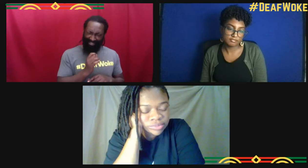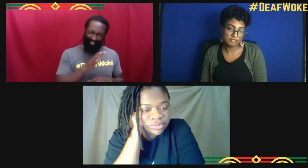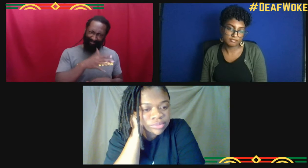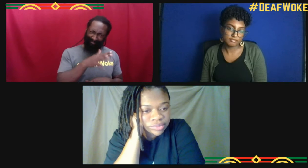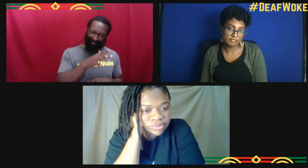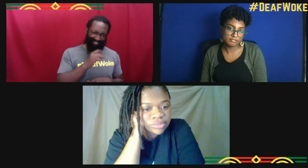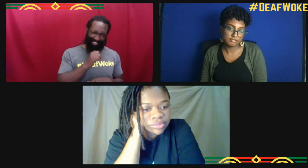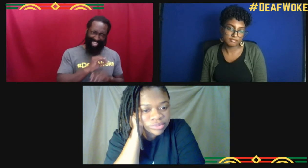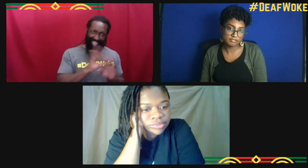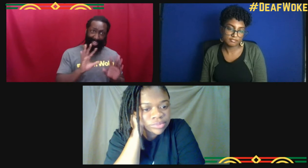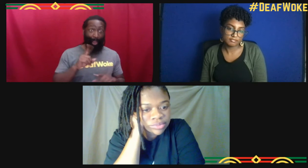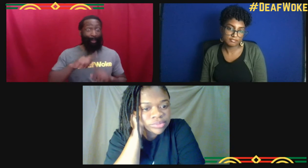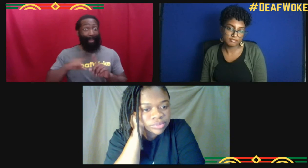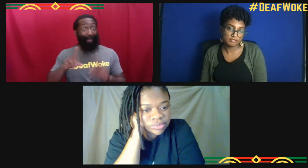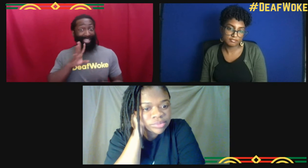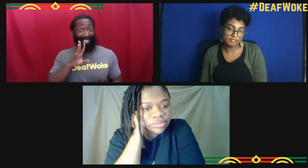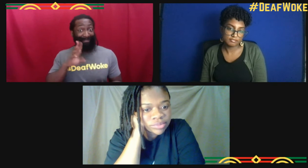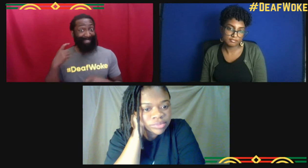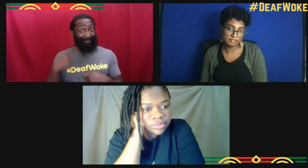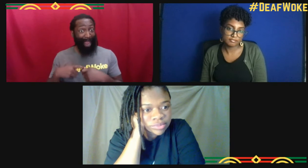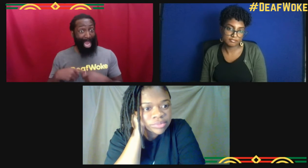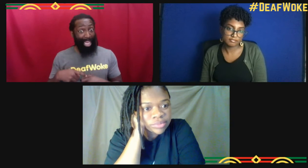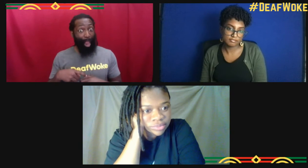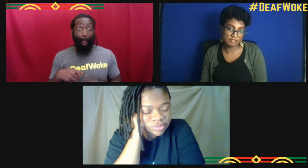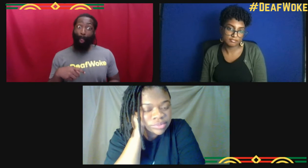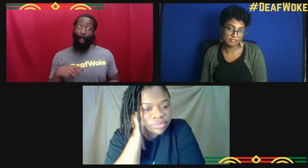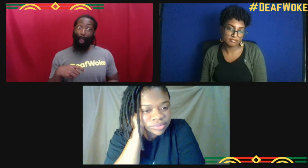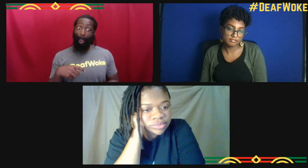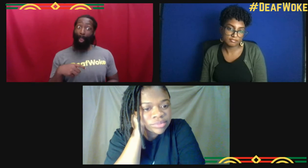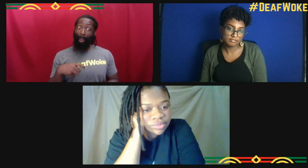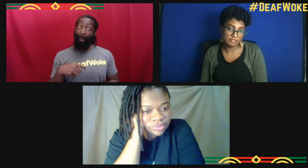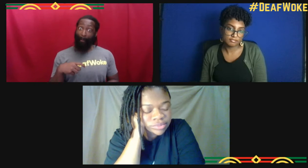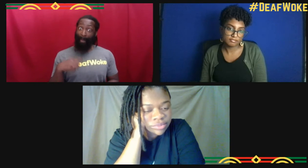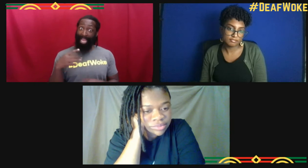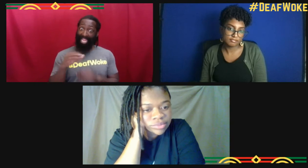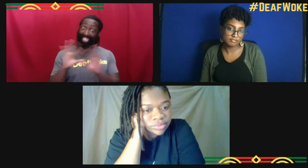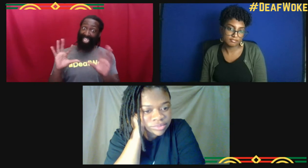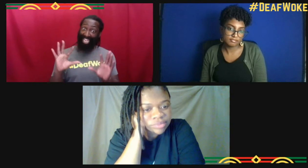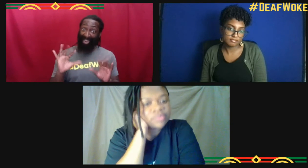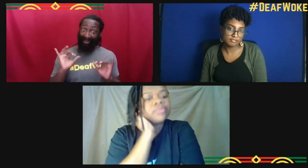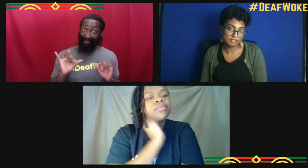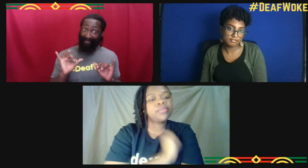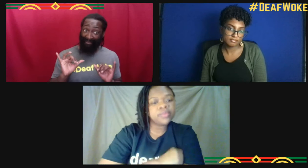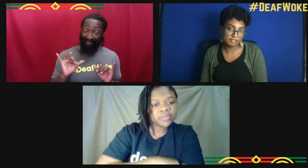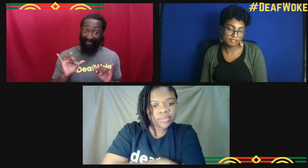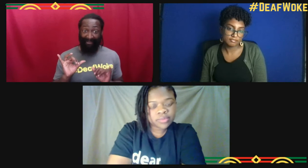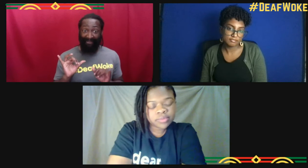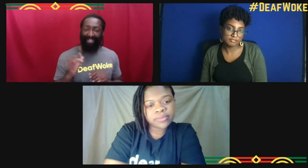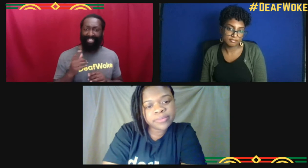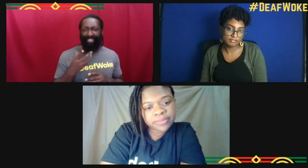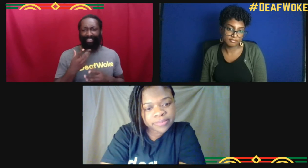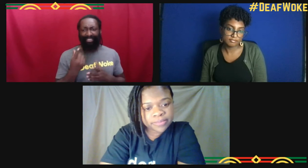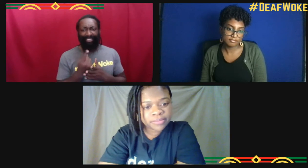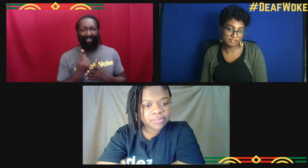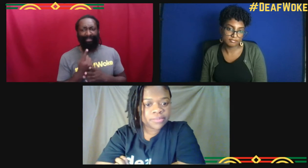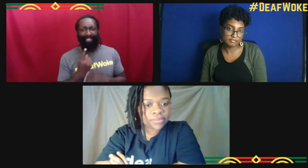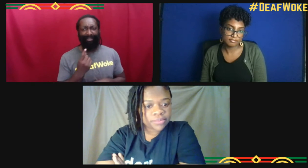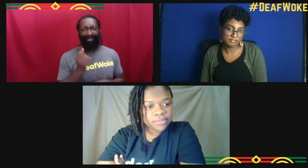some deaf people can speak English and you know, some people can speak Spanish clearly